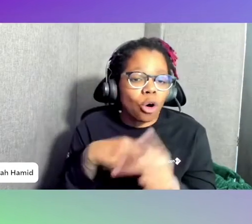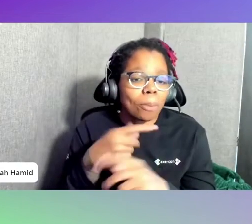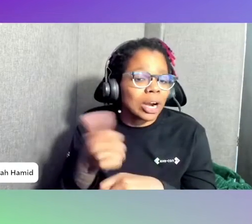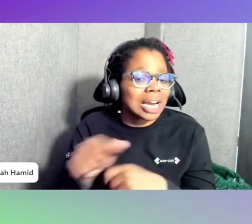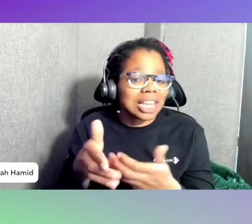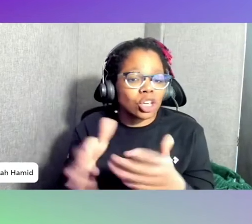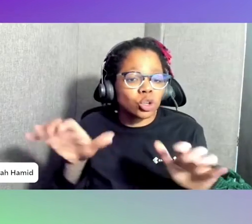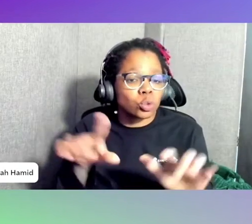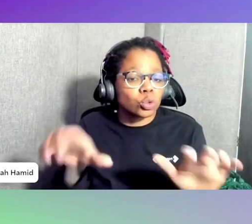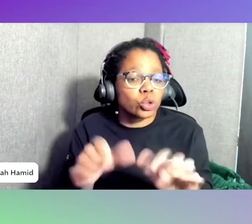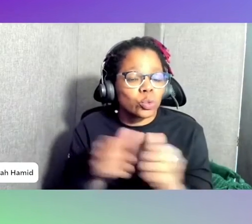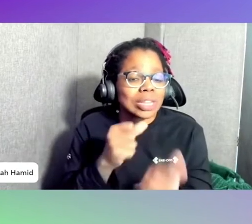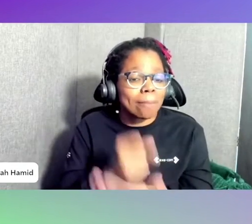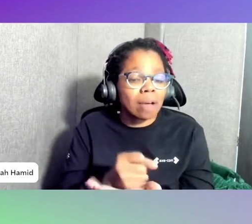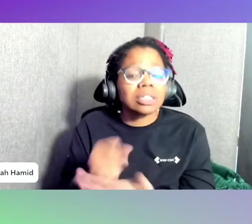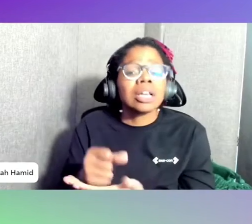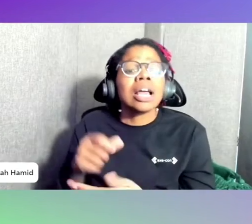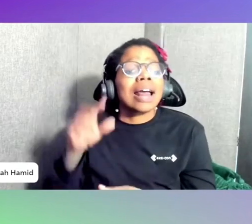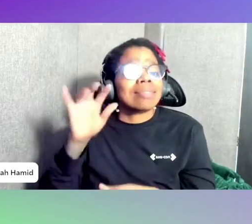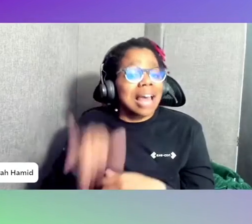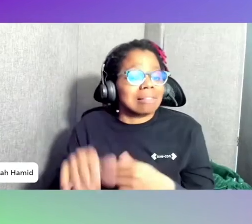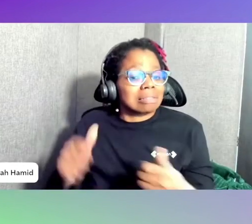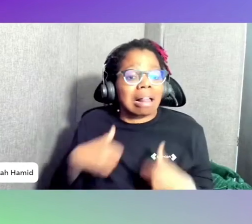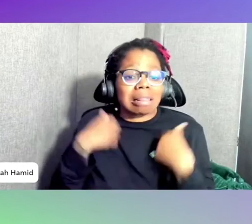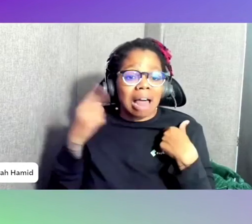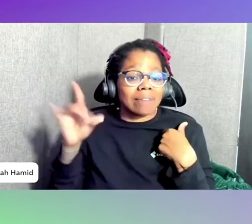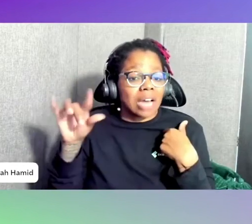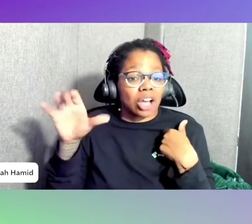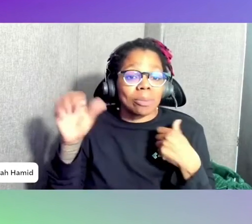documents that are ready to go through 3D printing and